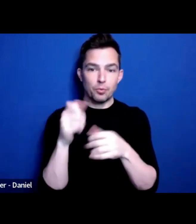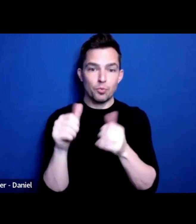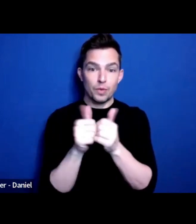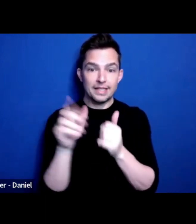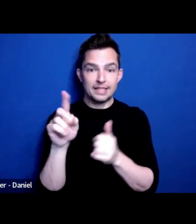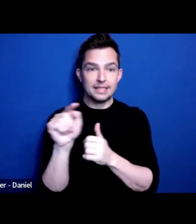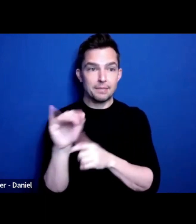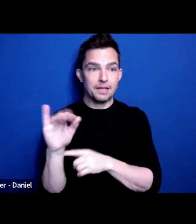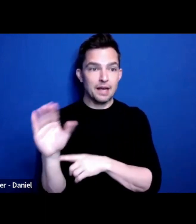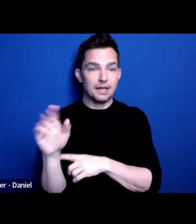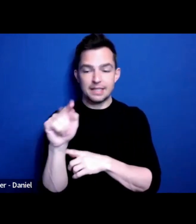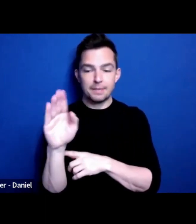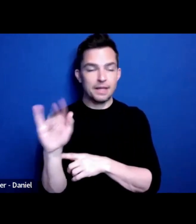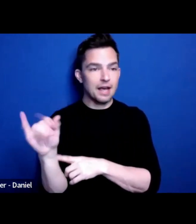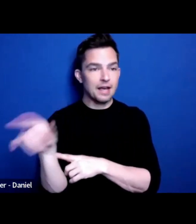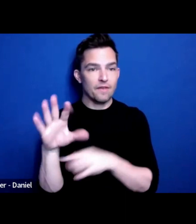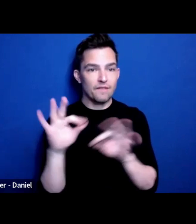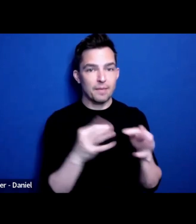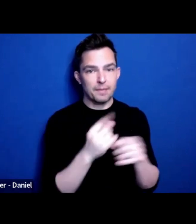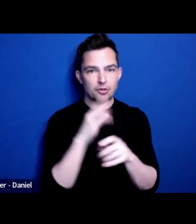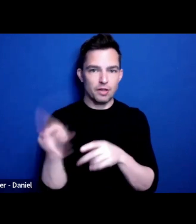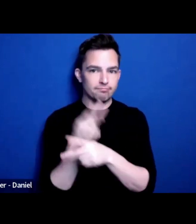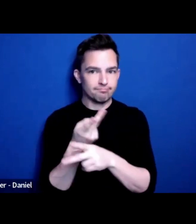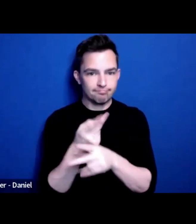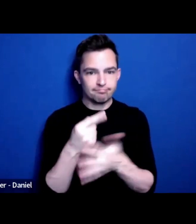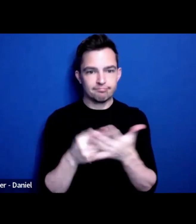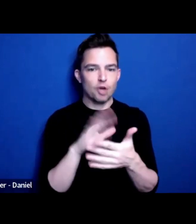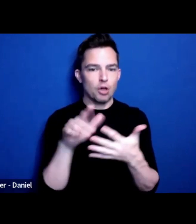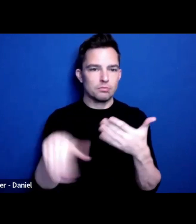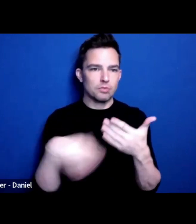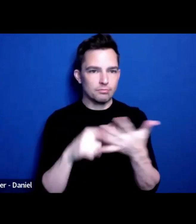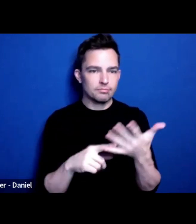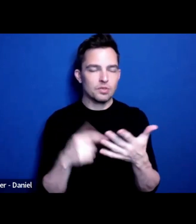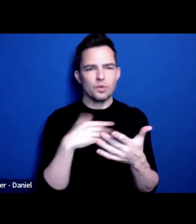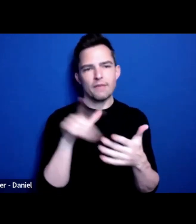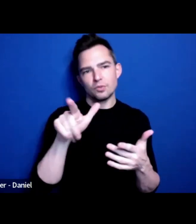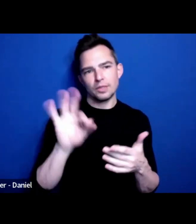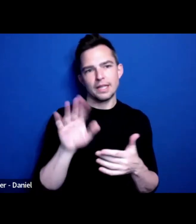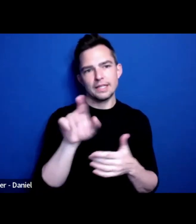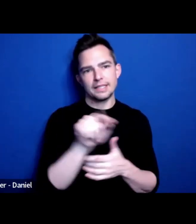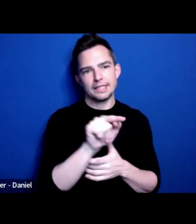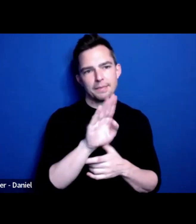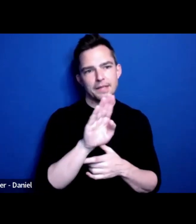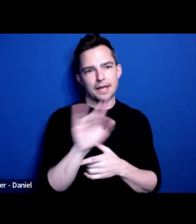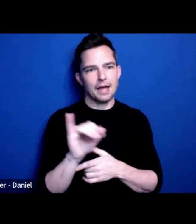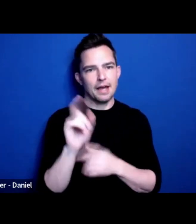their caregivers, that all that happens. We currently have 29 TBI grantees. And as I said,